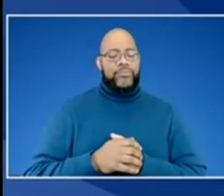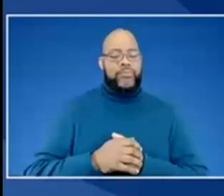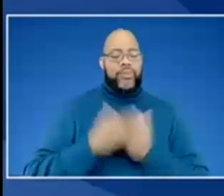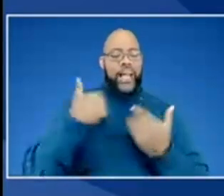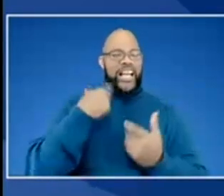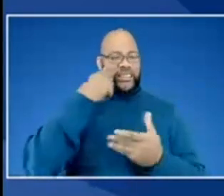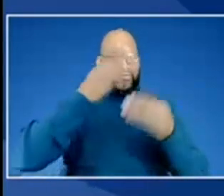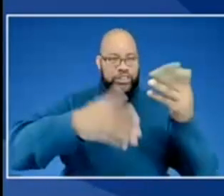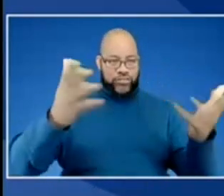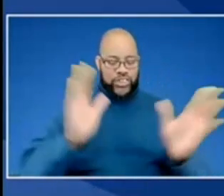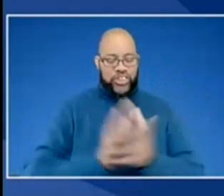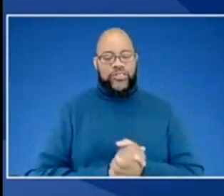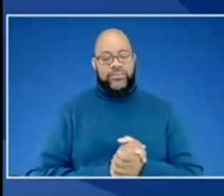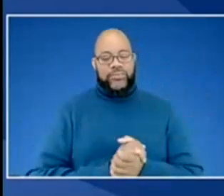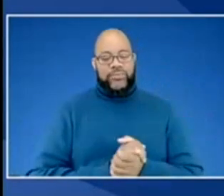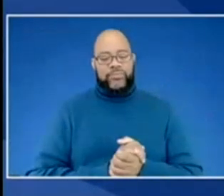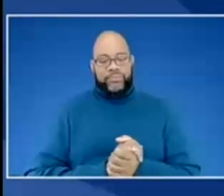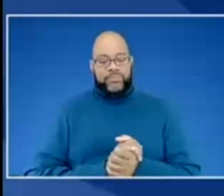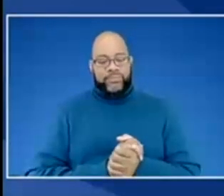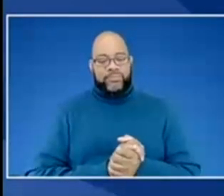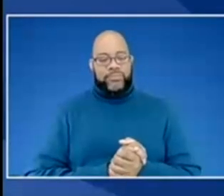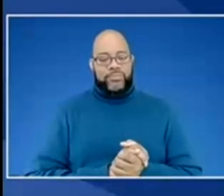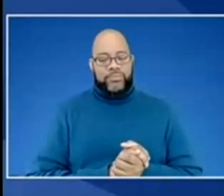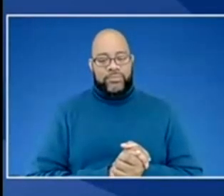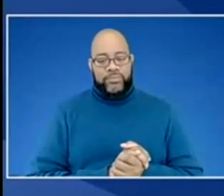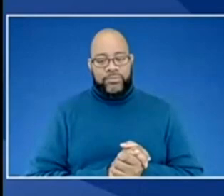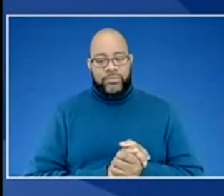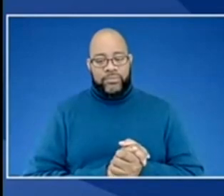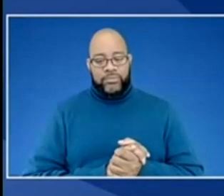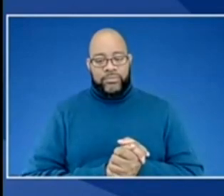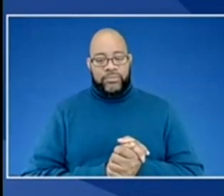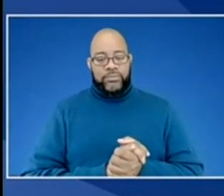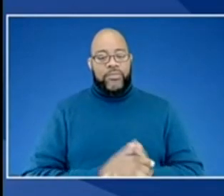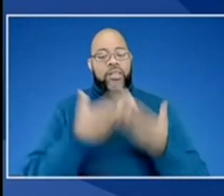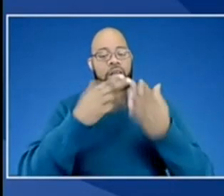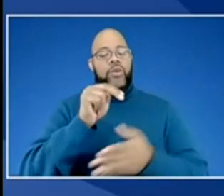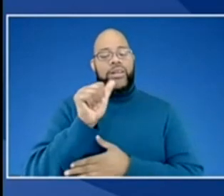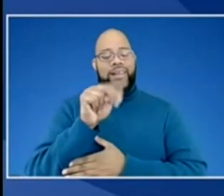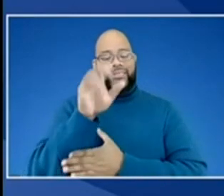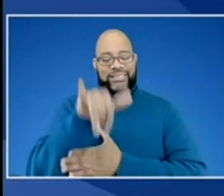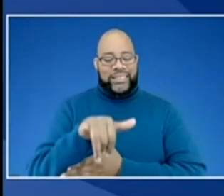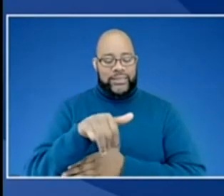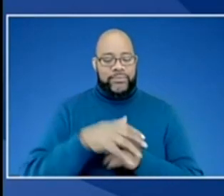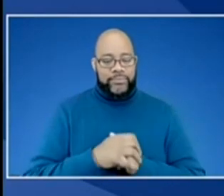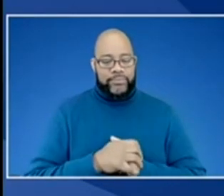Thank you, Nancy. Who's next?